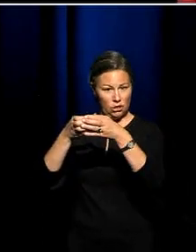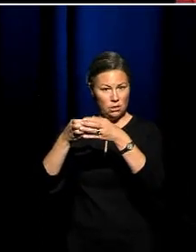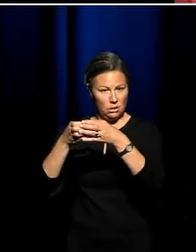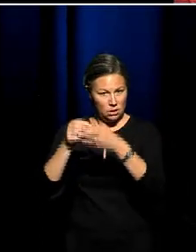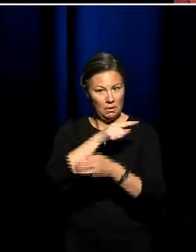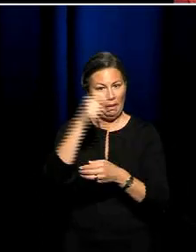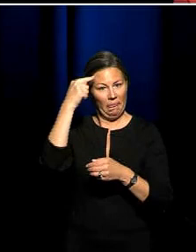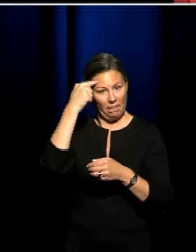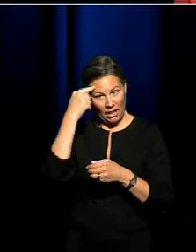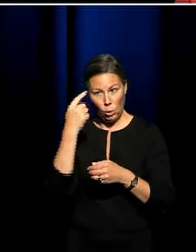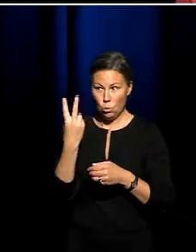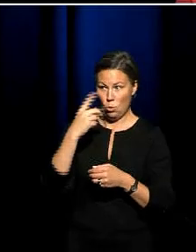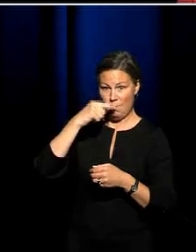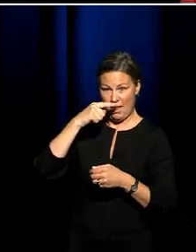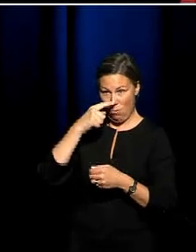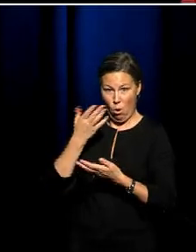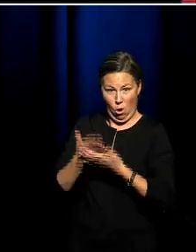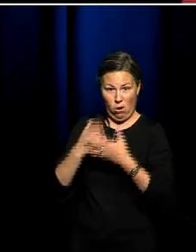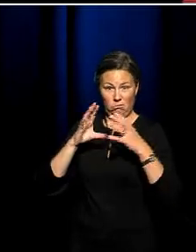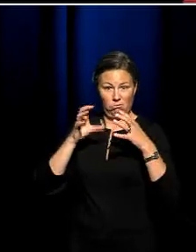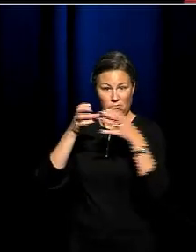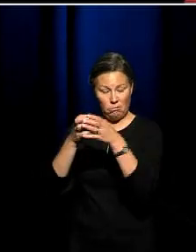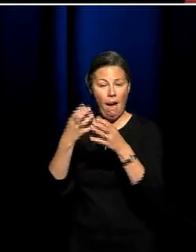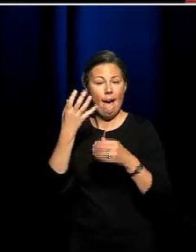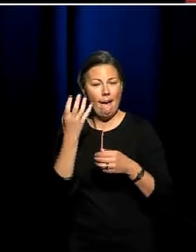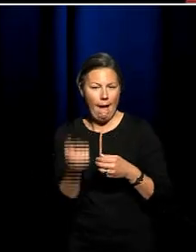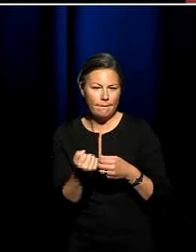two Commissioners. The composition of the Royal Commission is of course a matter